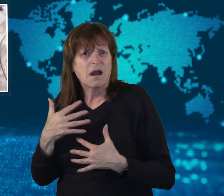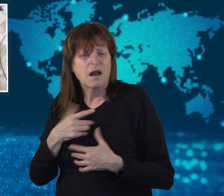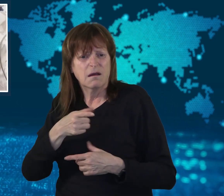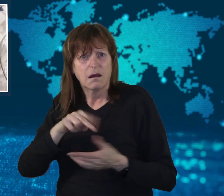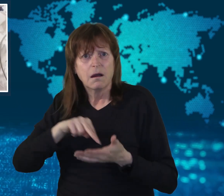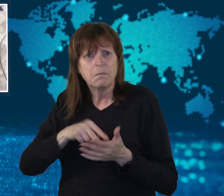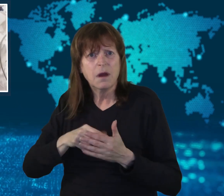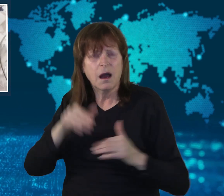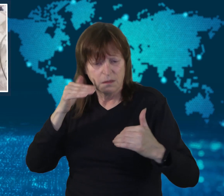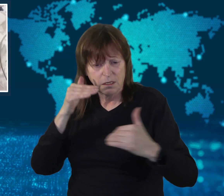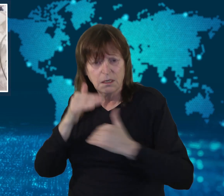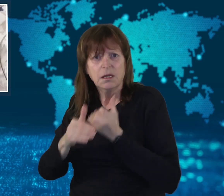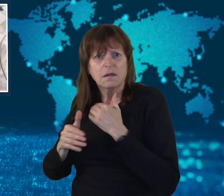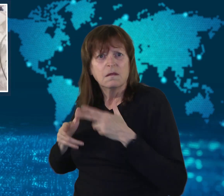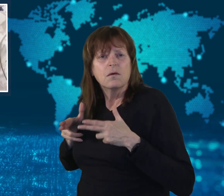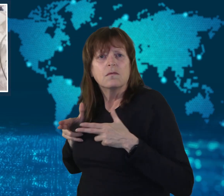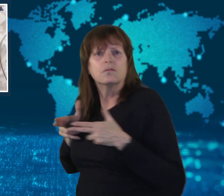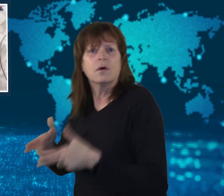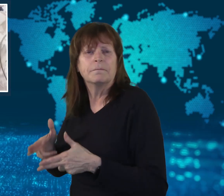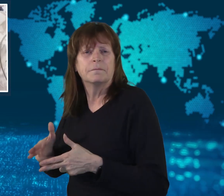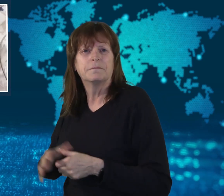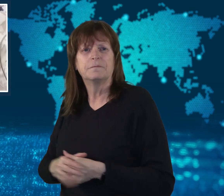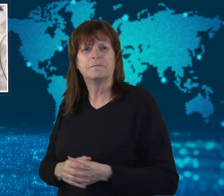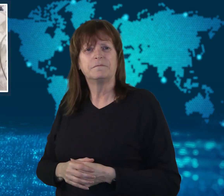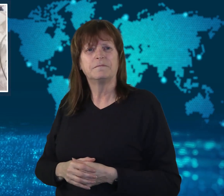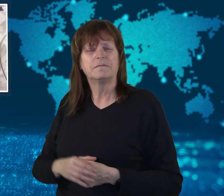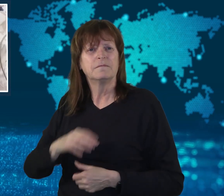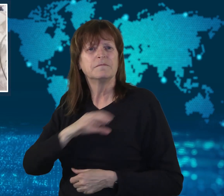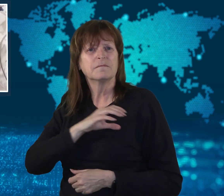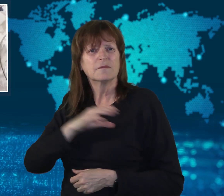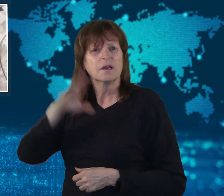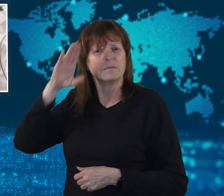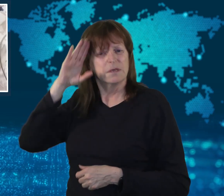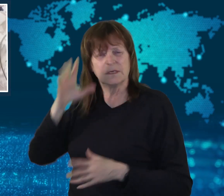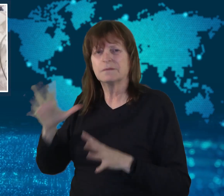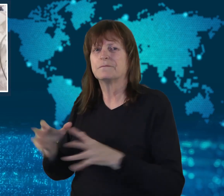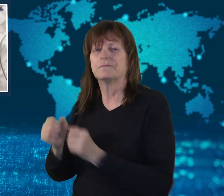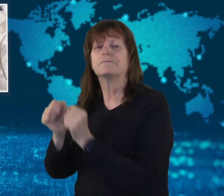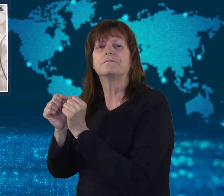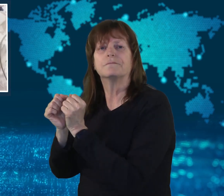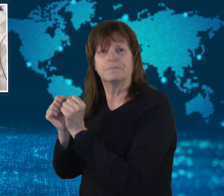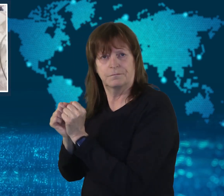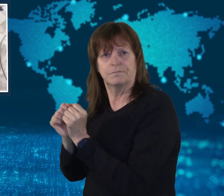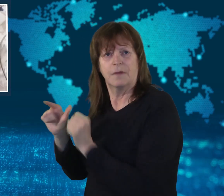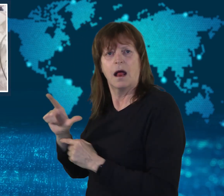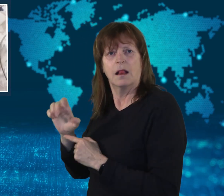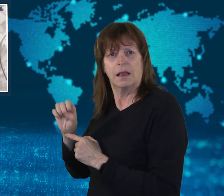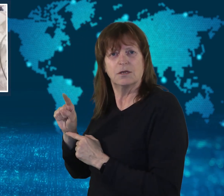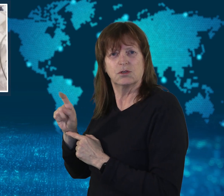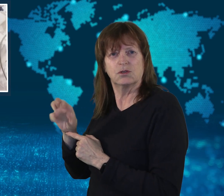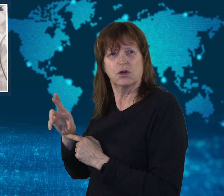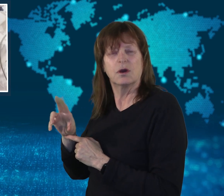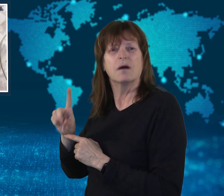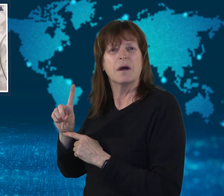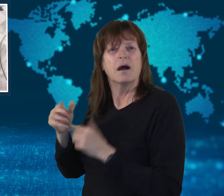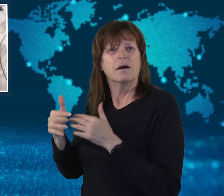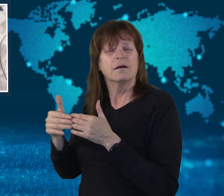that he was being robbed.